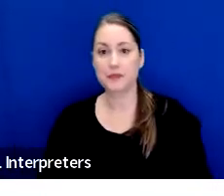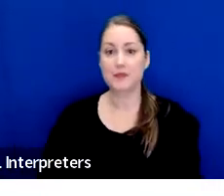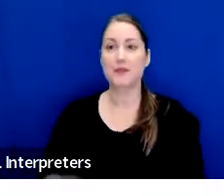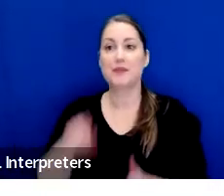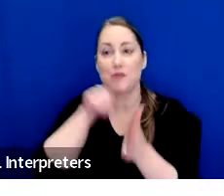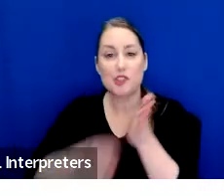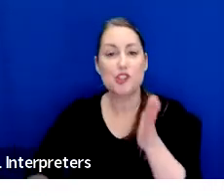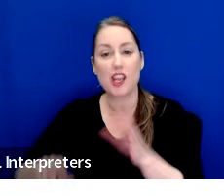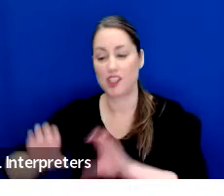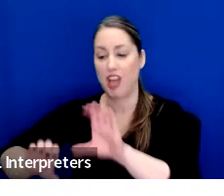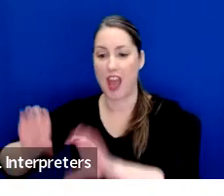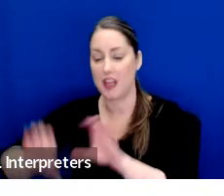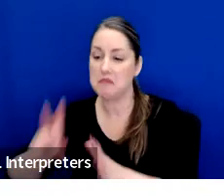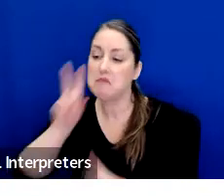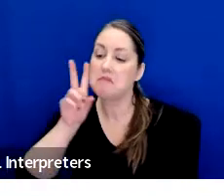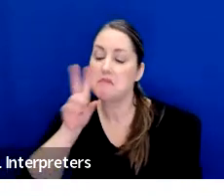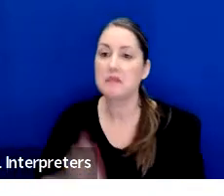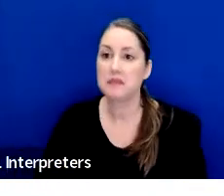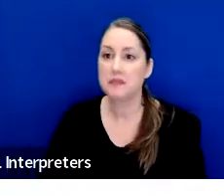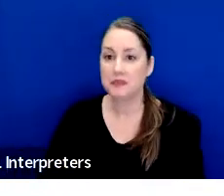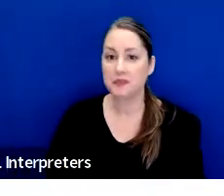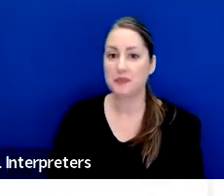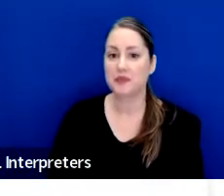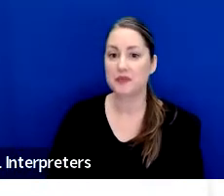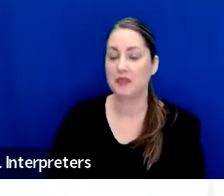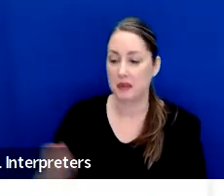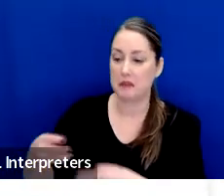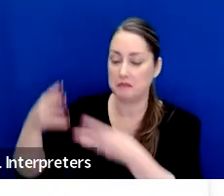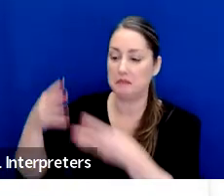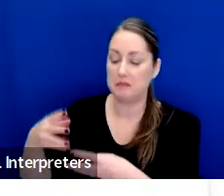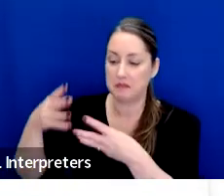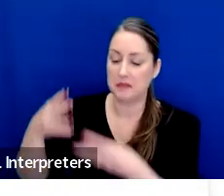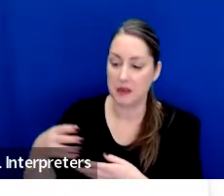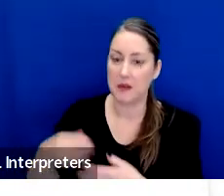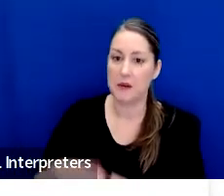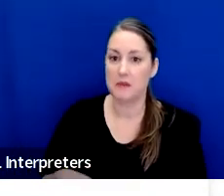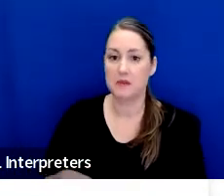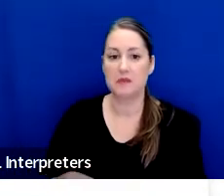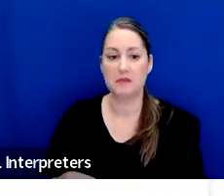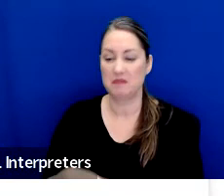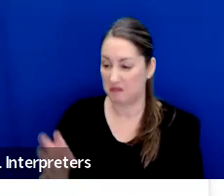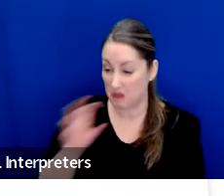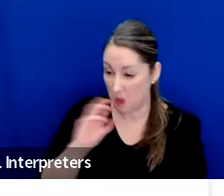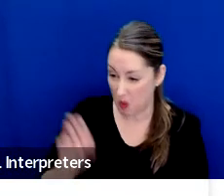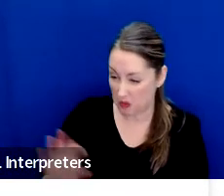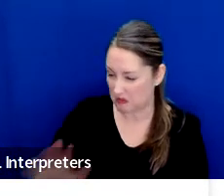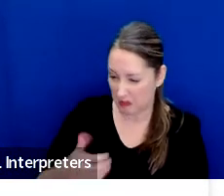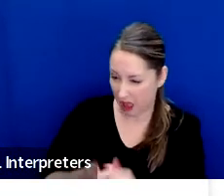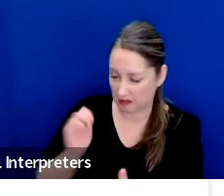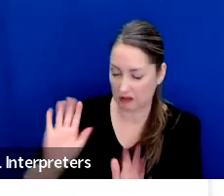I don't know what they say unless they're older. It's older. Okay, they're older. Okay, awesome. Okay.